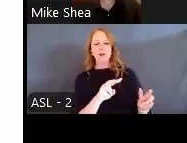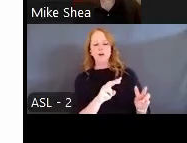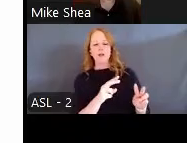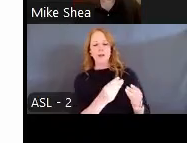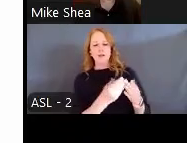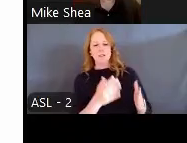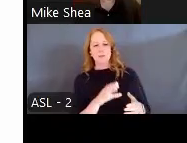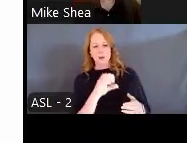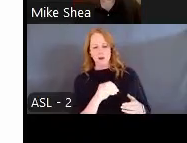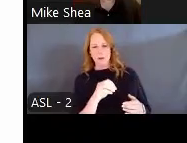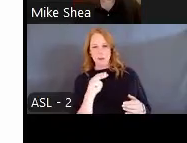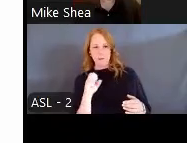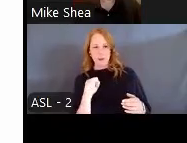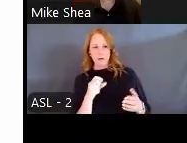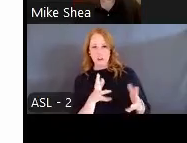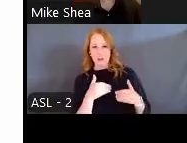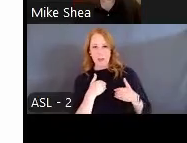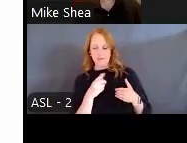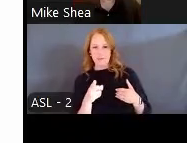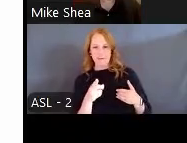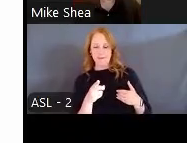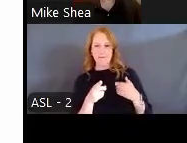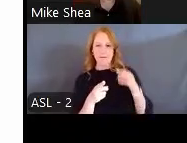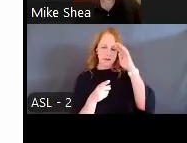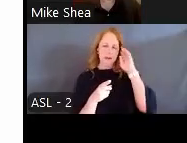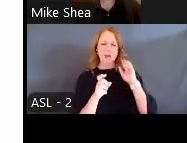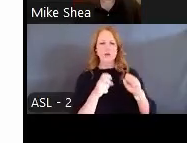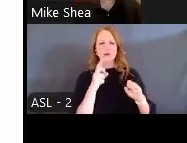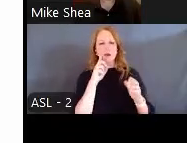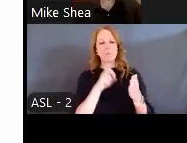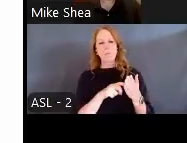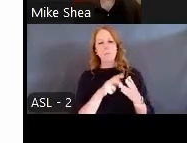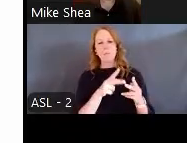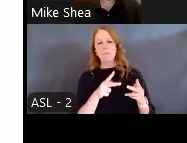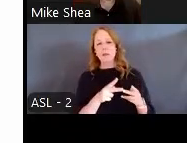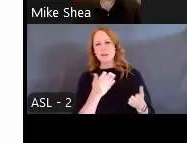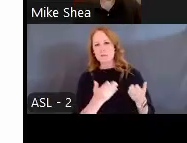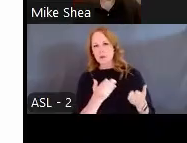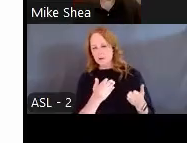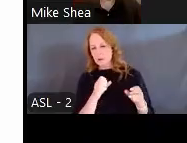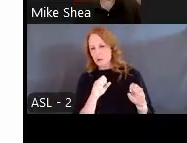Microsoft works with and see potential places where you might be able whether there's a